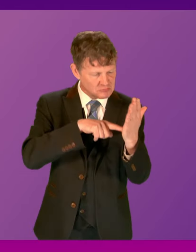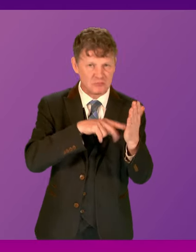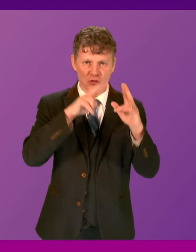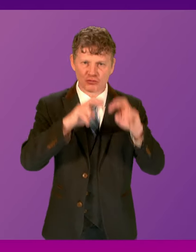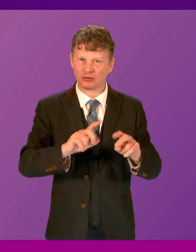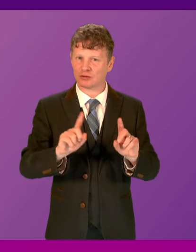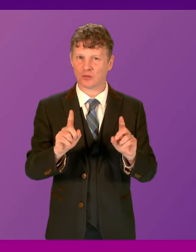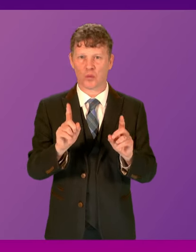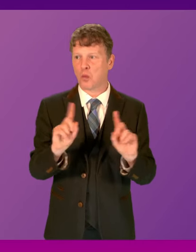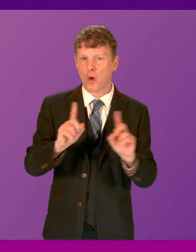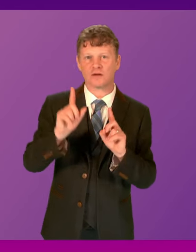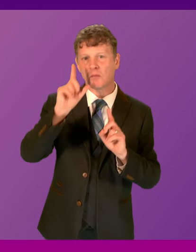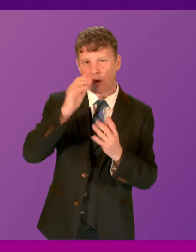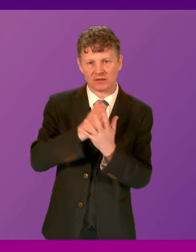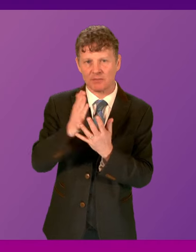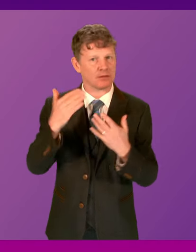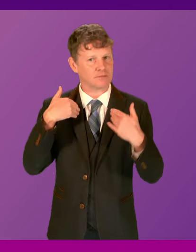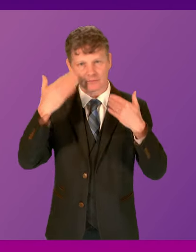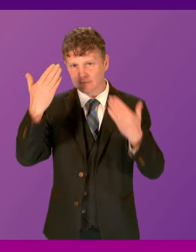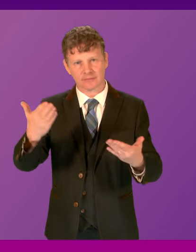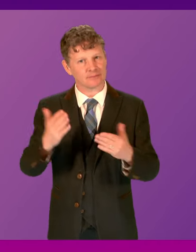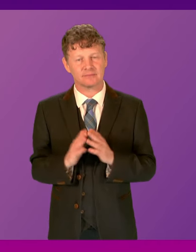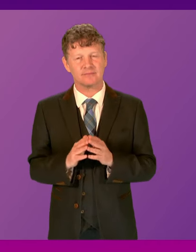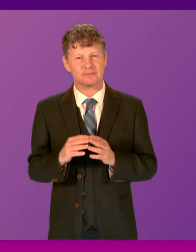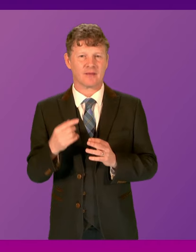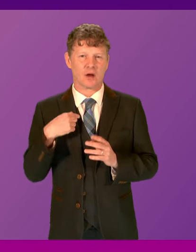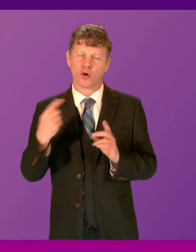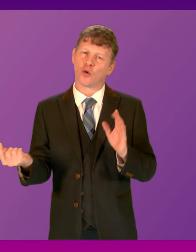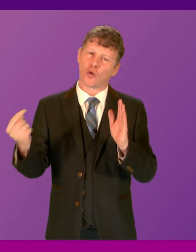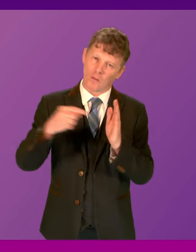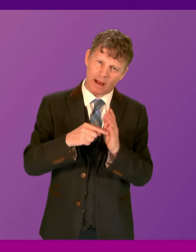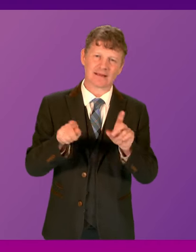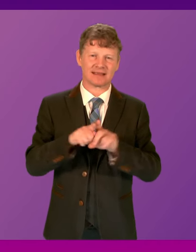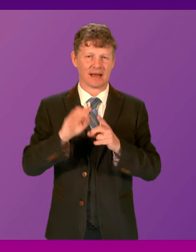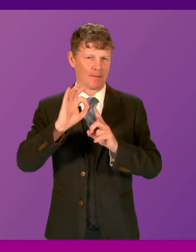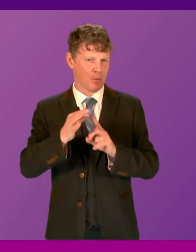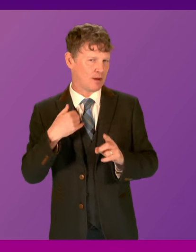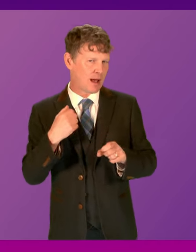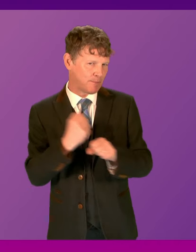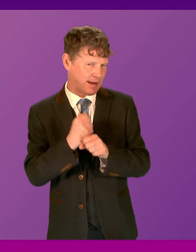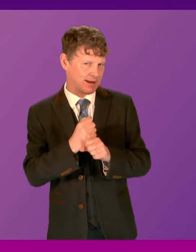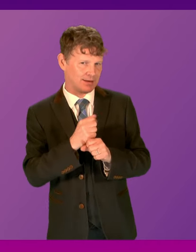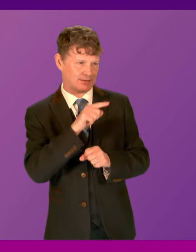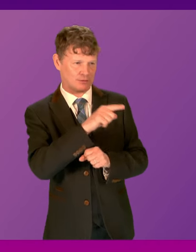I go back to the point that I have already made to Meghan Gallacher that it is for